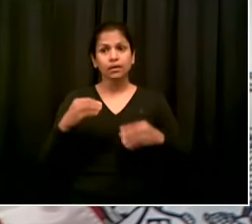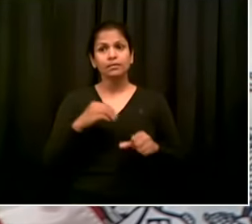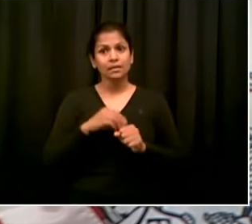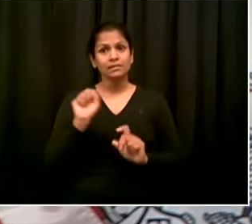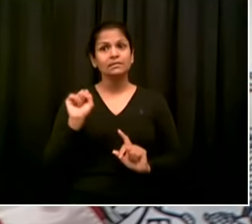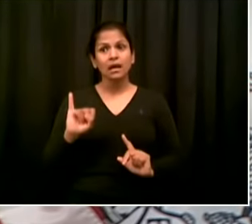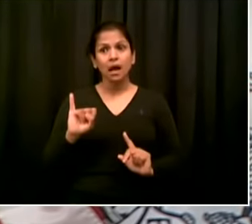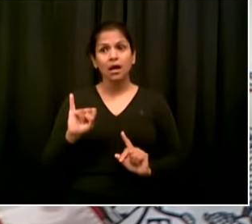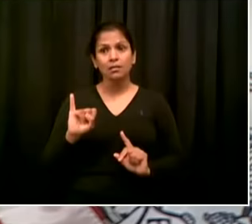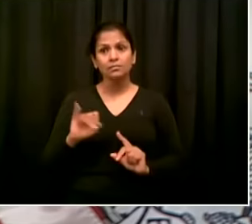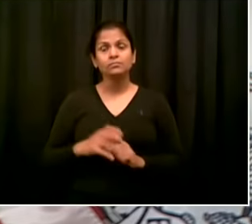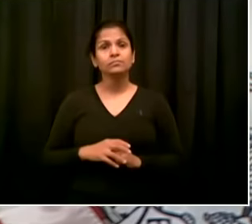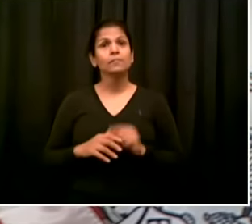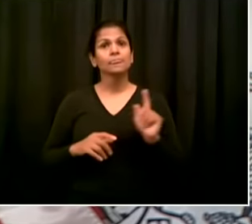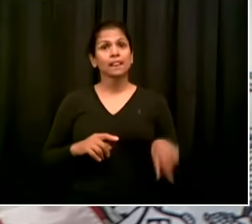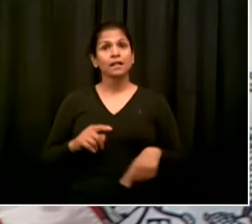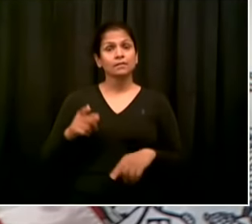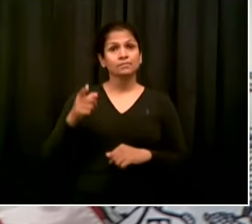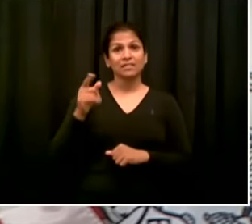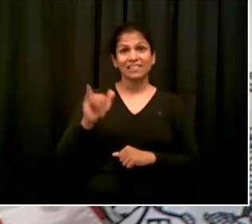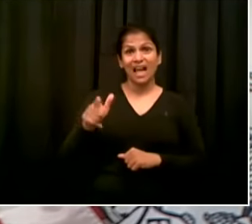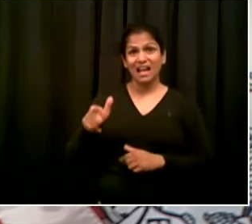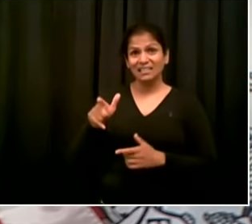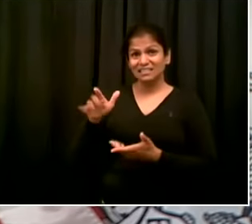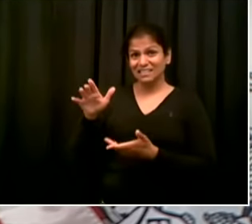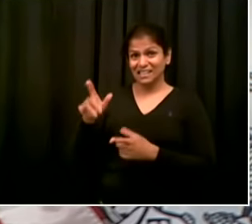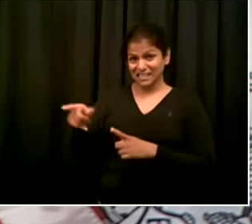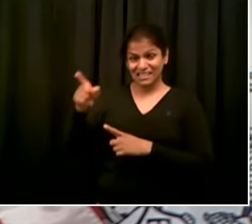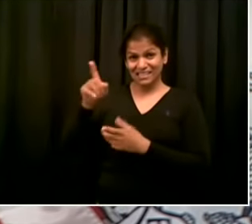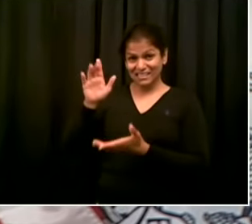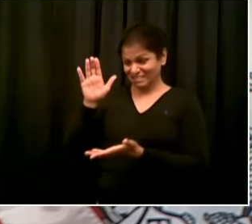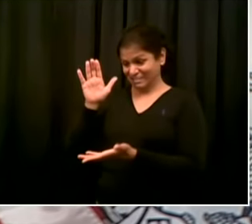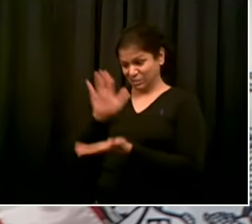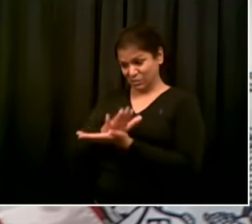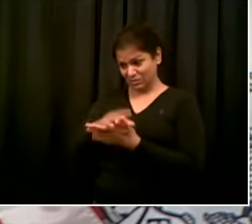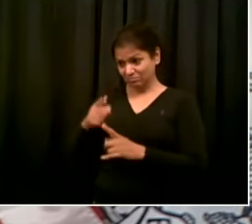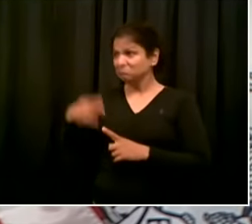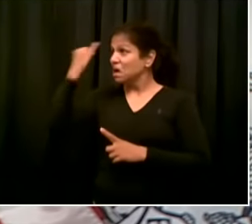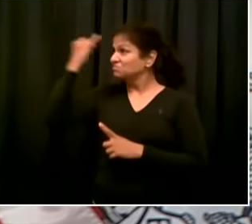EXPRESS APPRECIATION TO EVERY EDUCATOR WHO IS DEALING WITAH N ABSOLUTELY UNPRECEDENTED